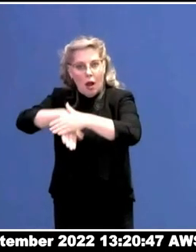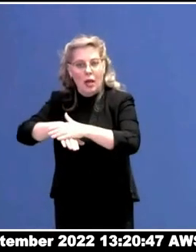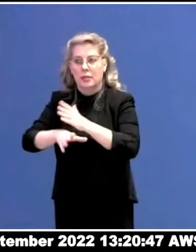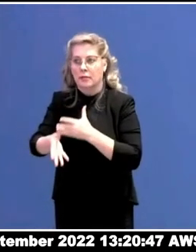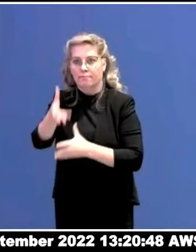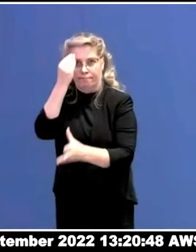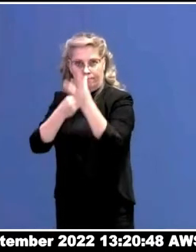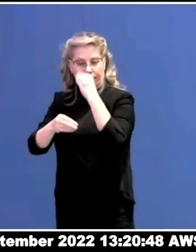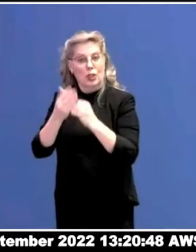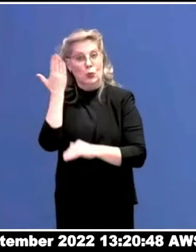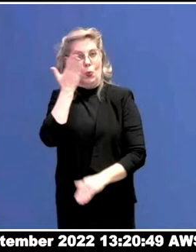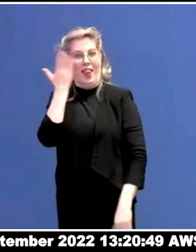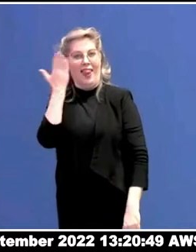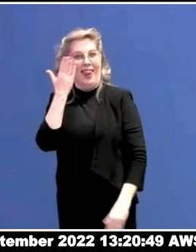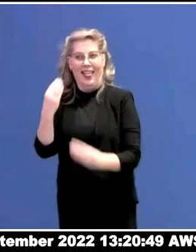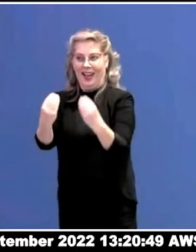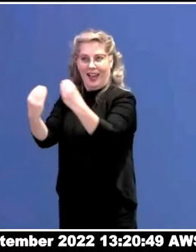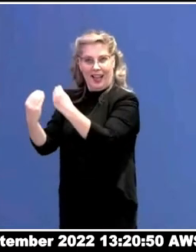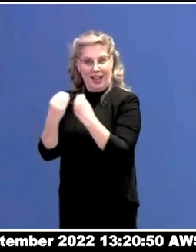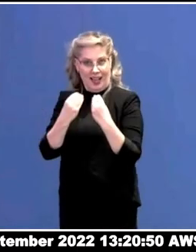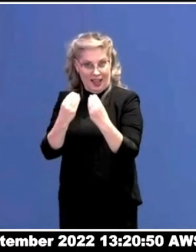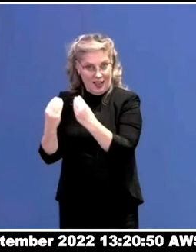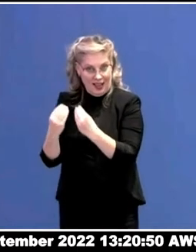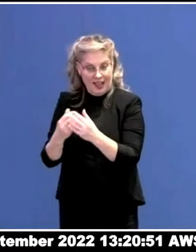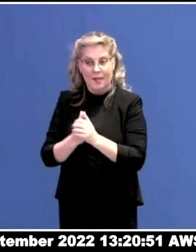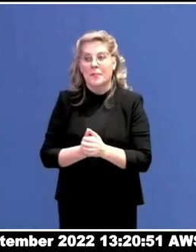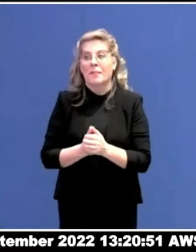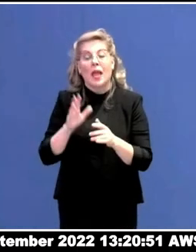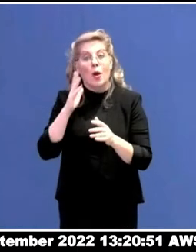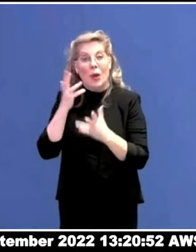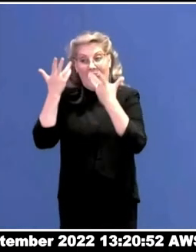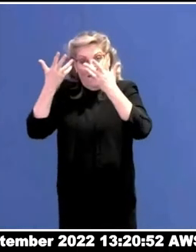became valuable citizens with families and jobs today.